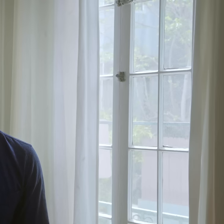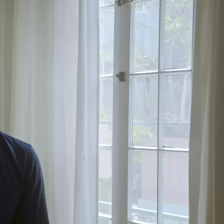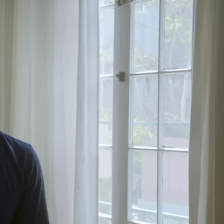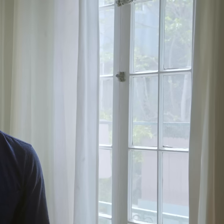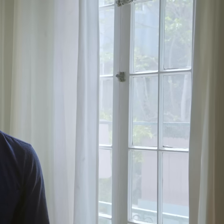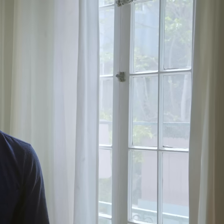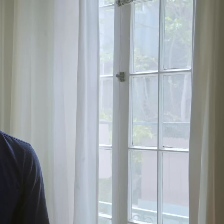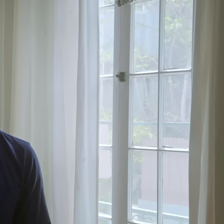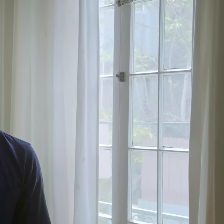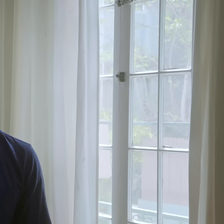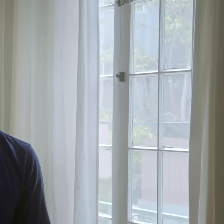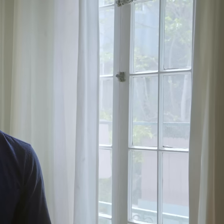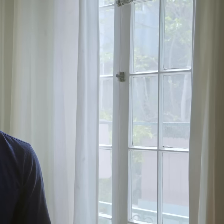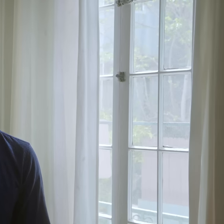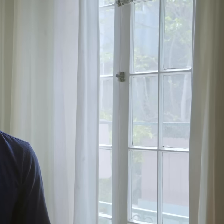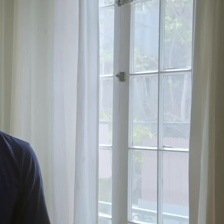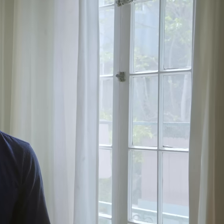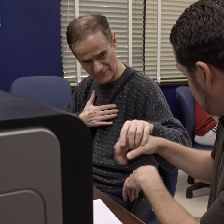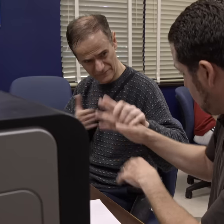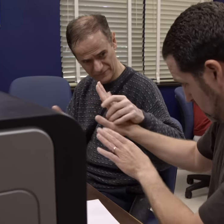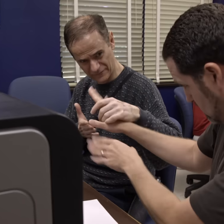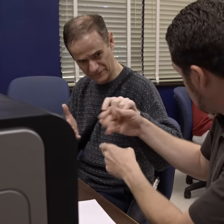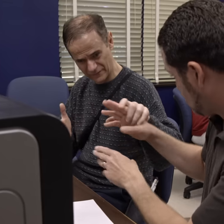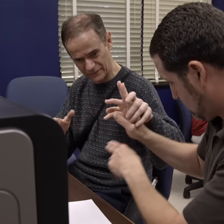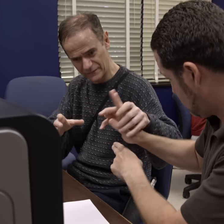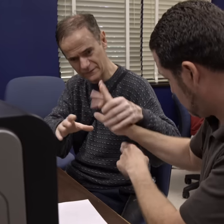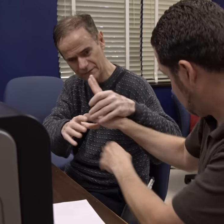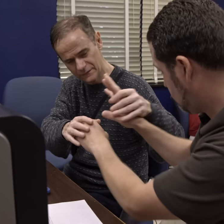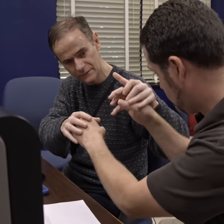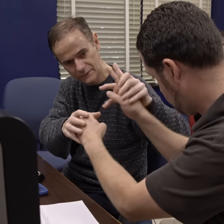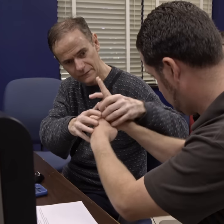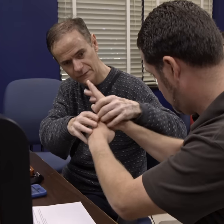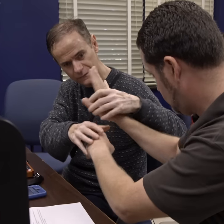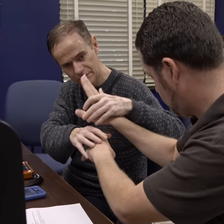I knew I that I wanted to cast a DeafBlind actor. It's not common that we're going to see